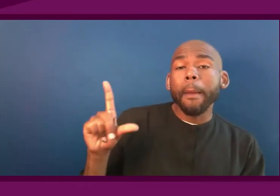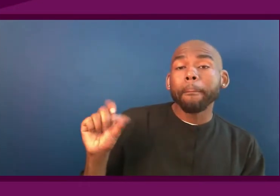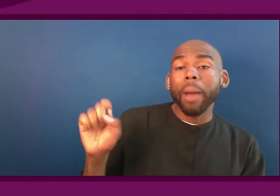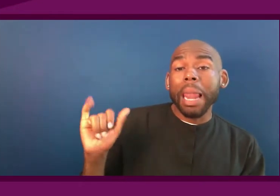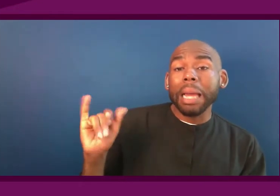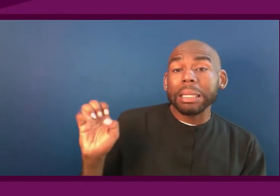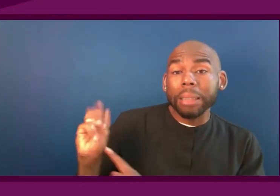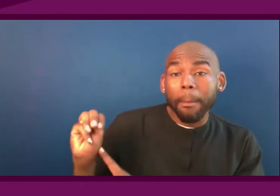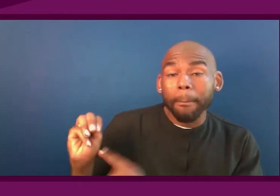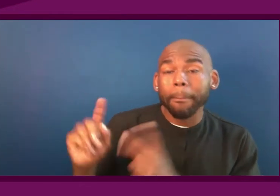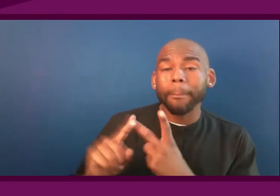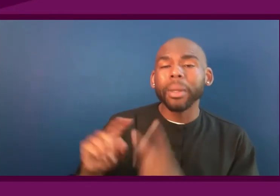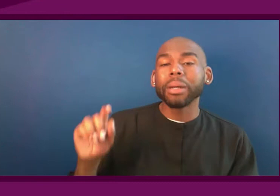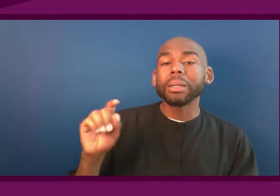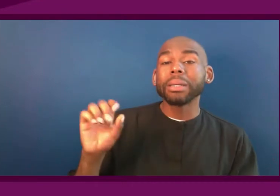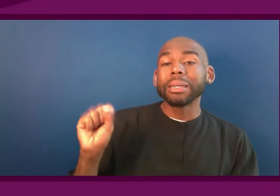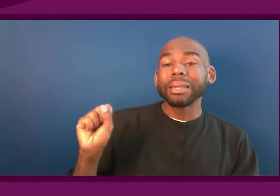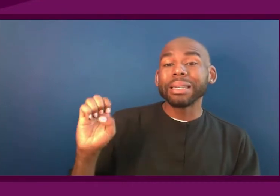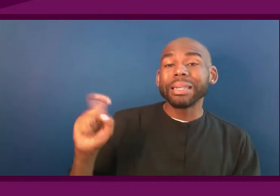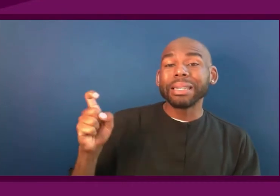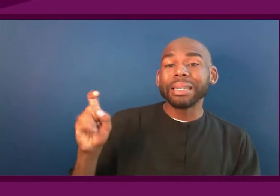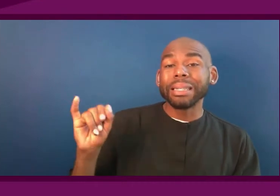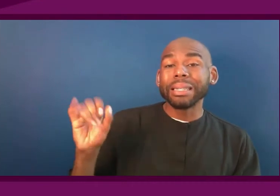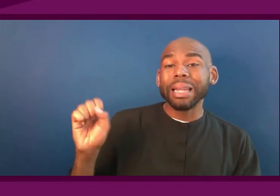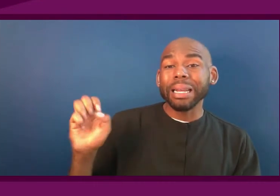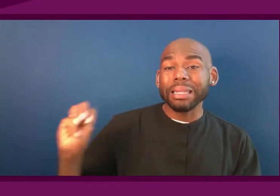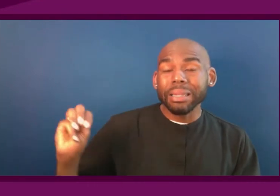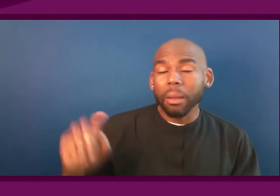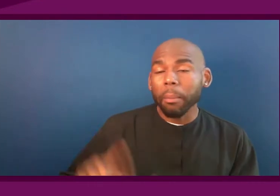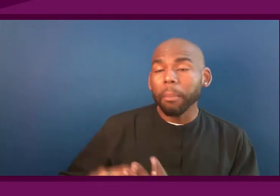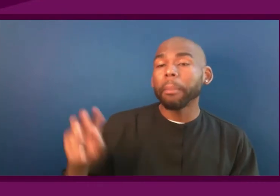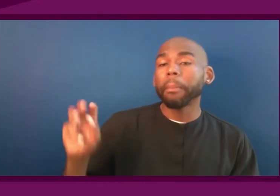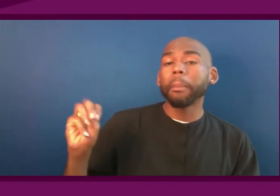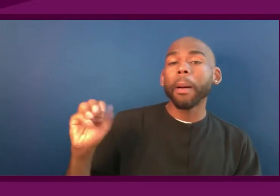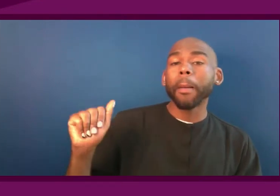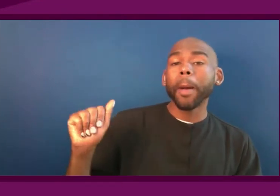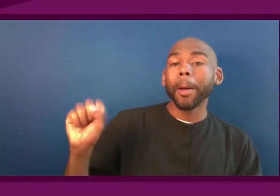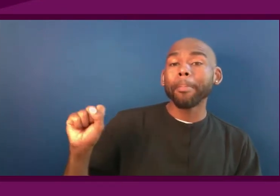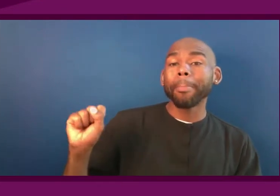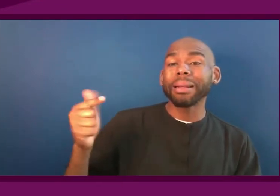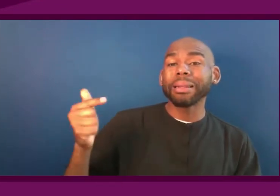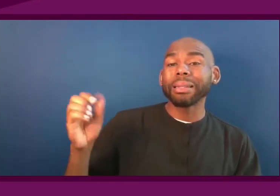it's 100% infected every facet of our society. Debra Ruh: